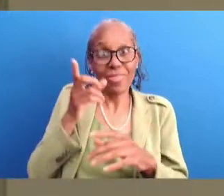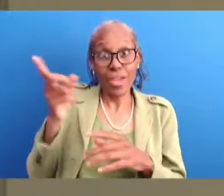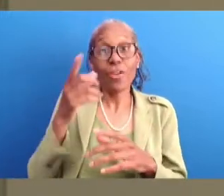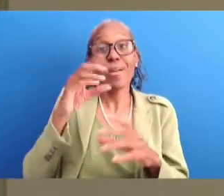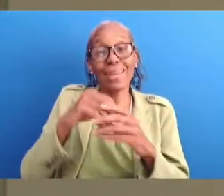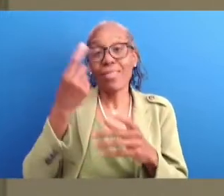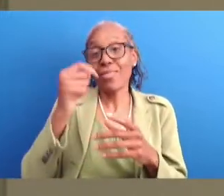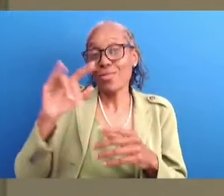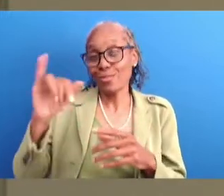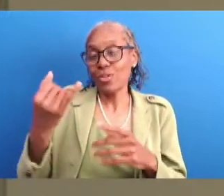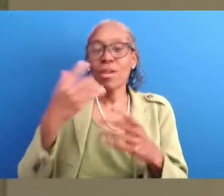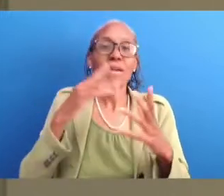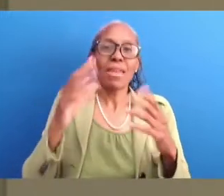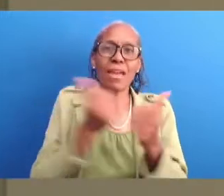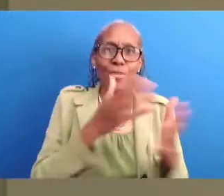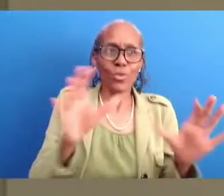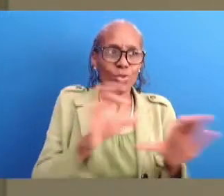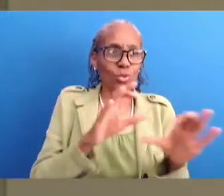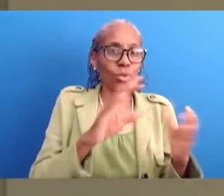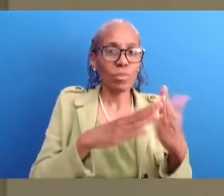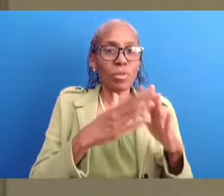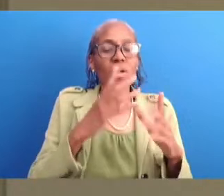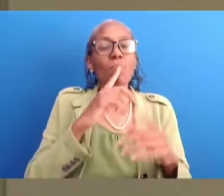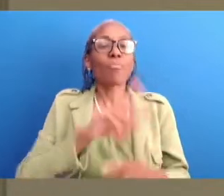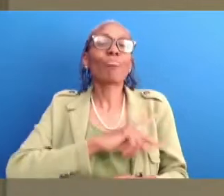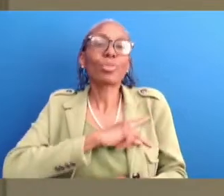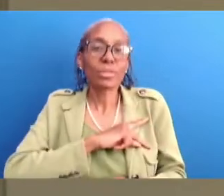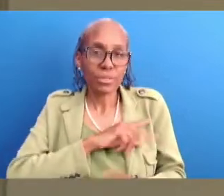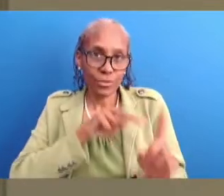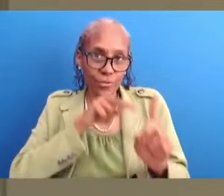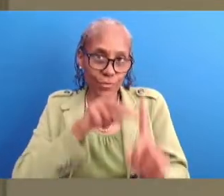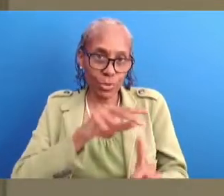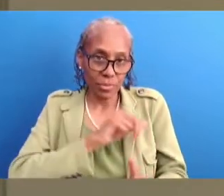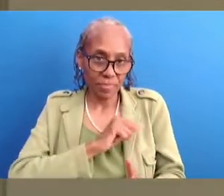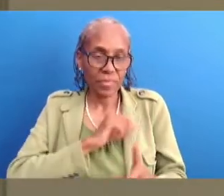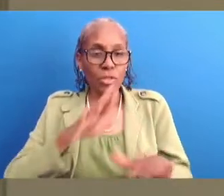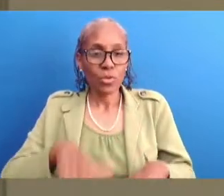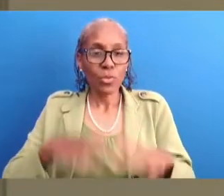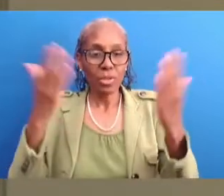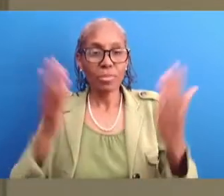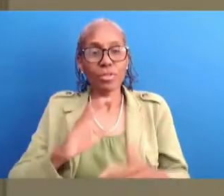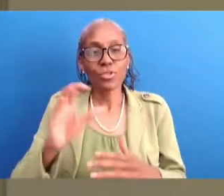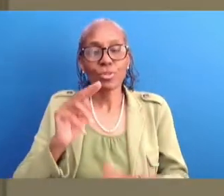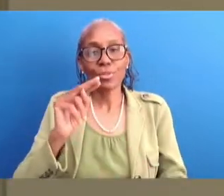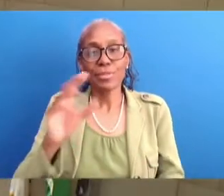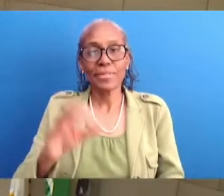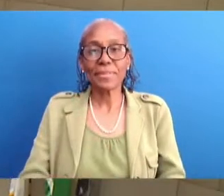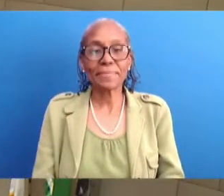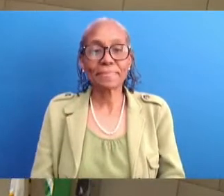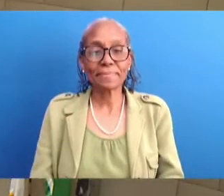IT I REALLY WANT TO APPRECIATE